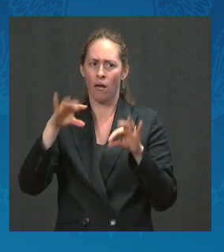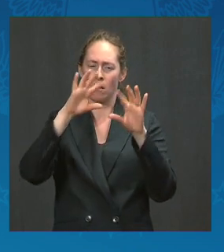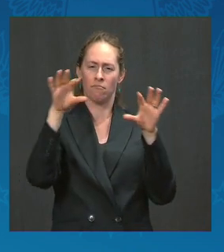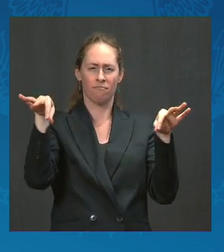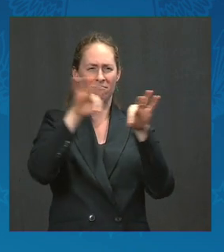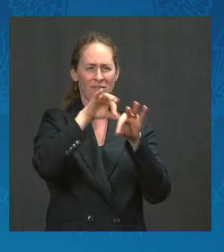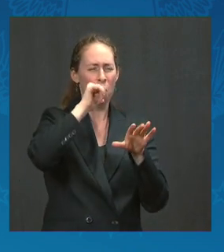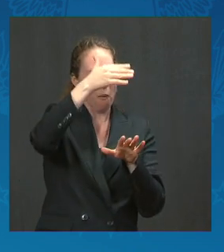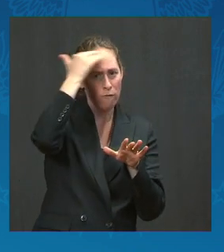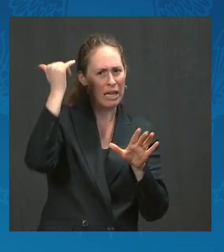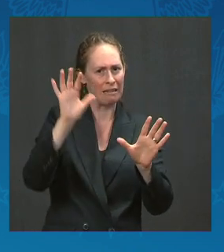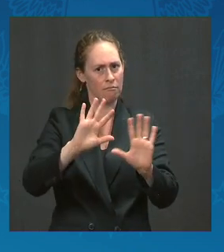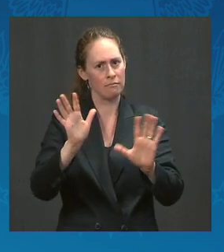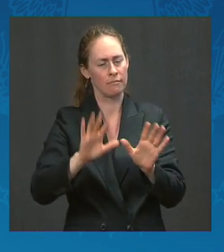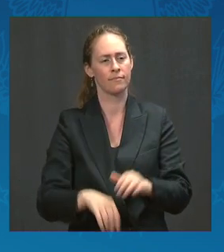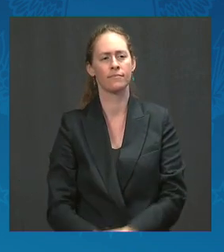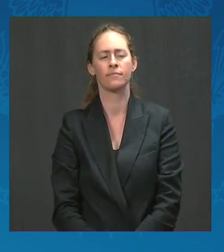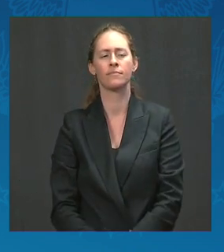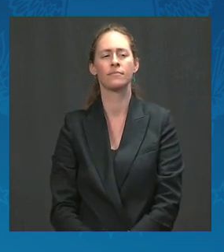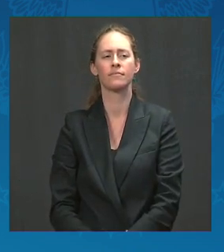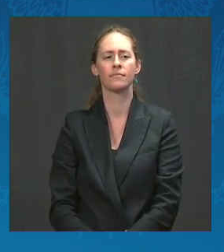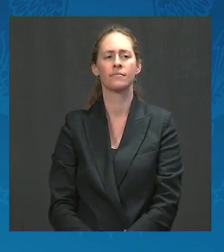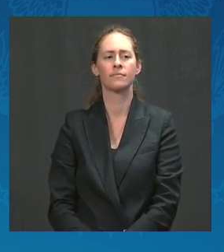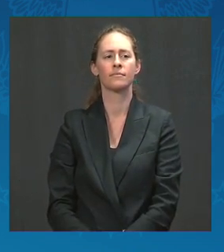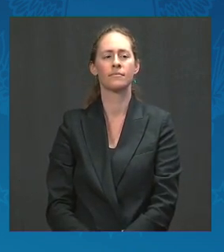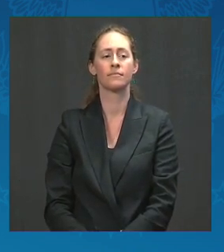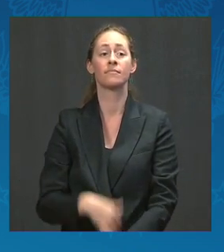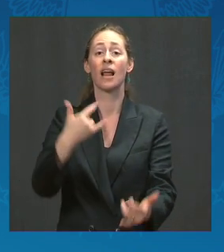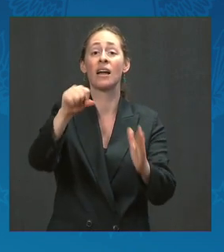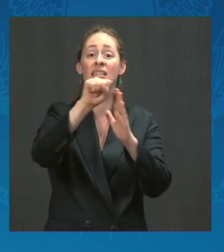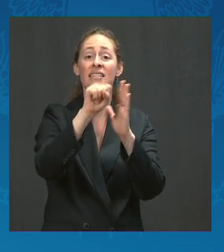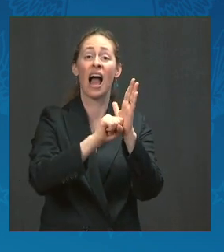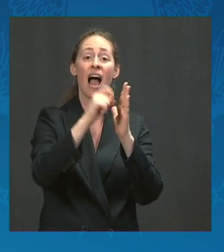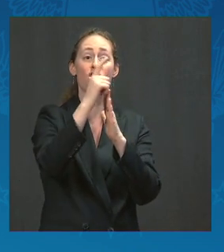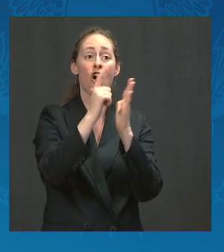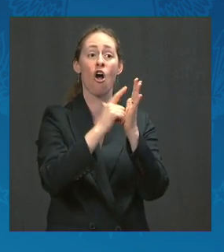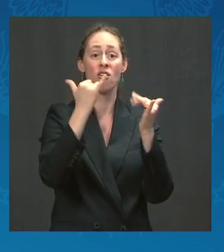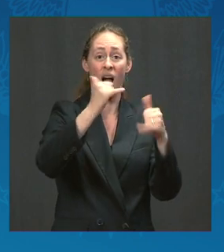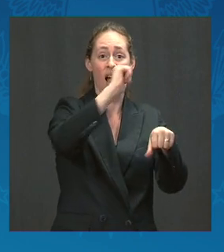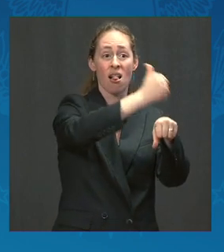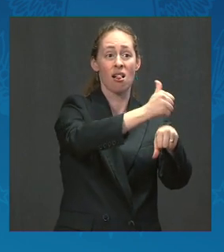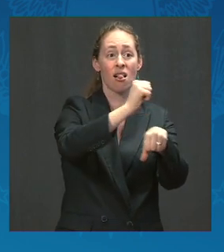because some of these state legislatures are also trying to shift authorities